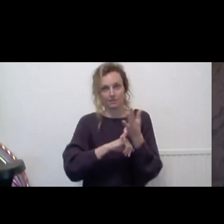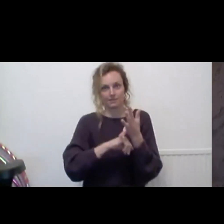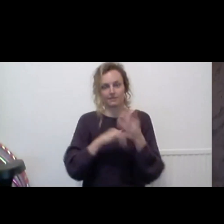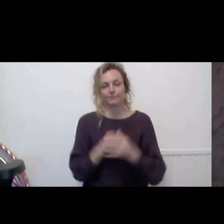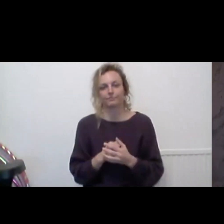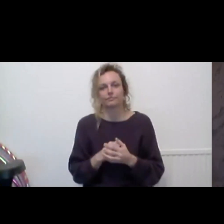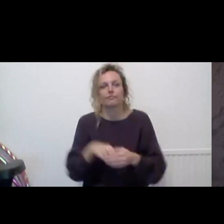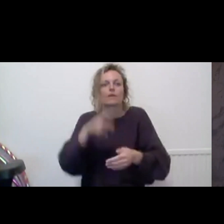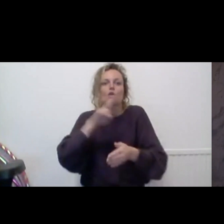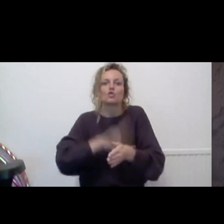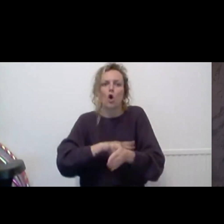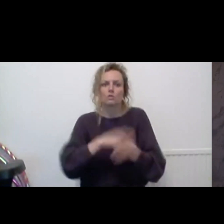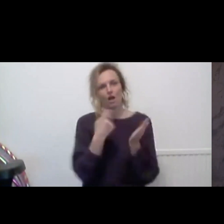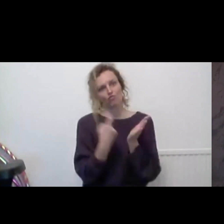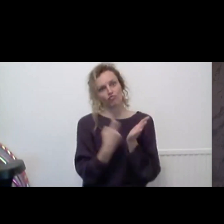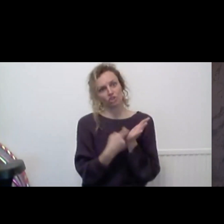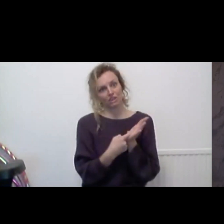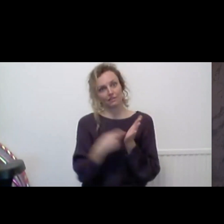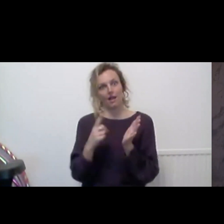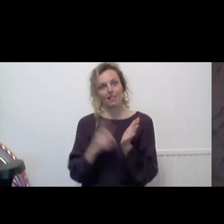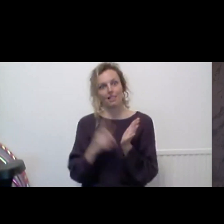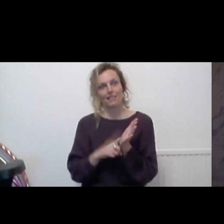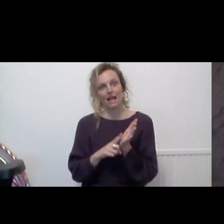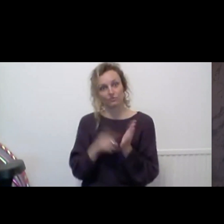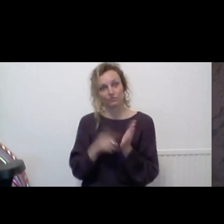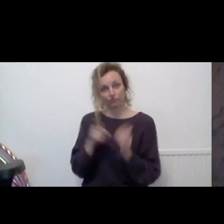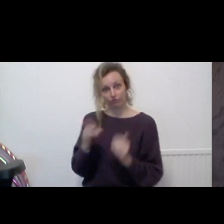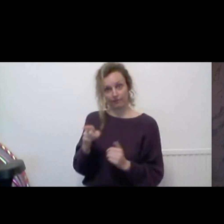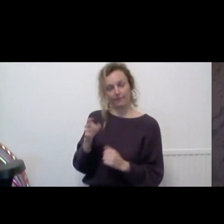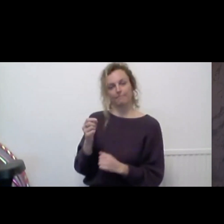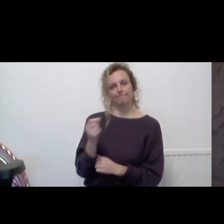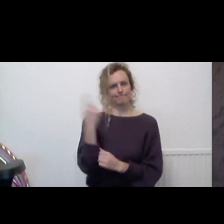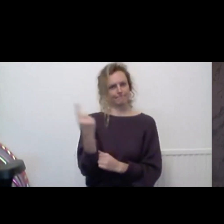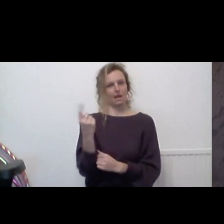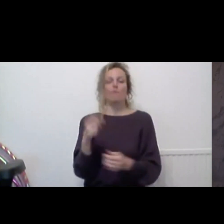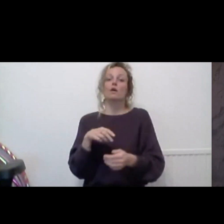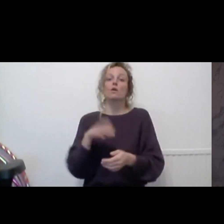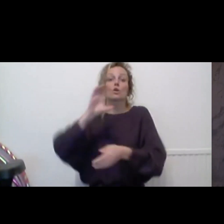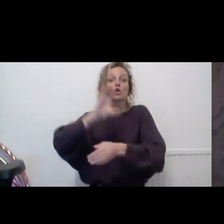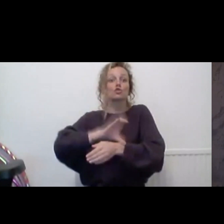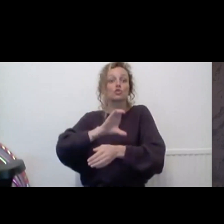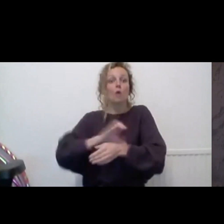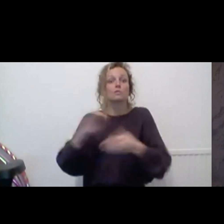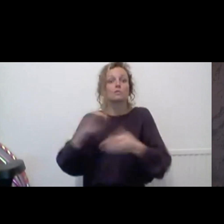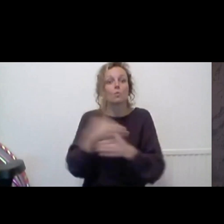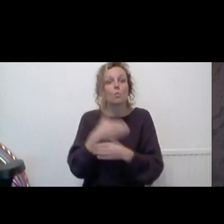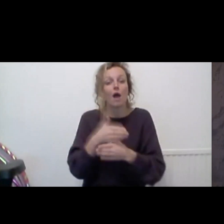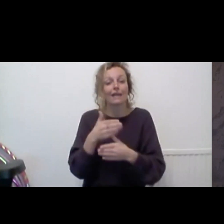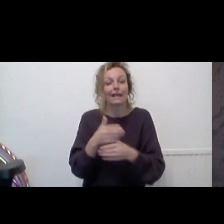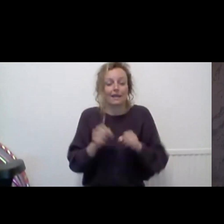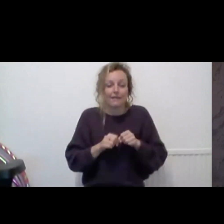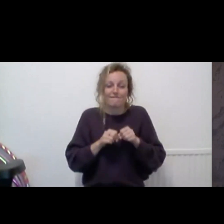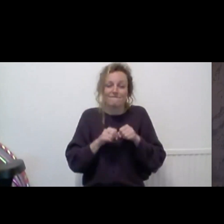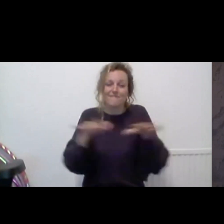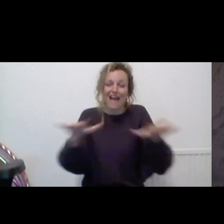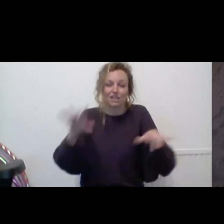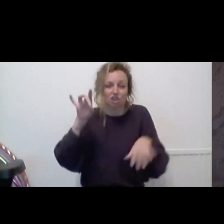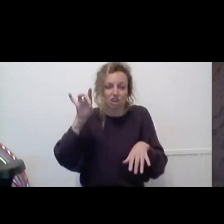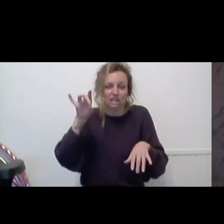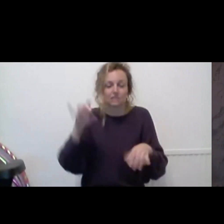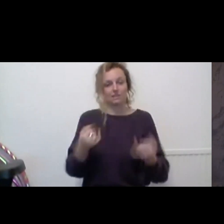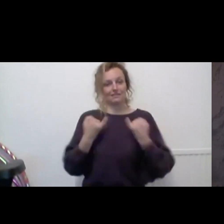Rijeka Lazarus is a consultant in Infectious Diseases at the Bristol Royal Infirmary.